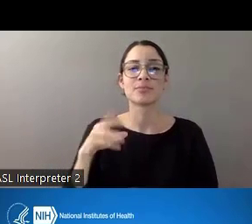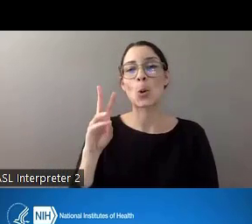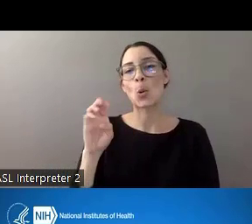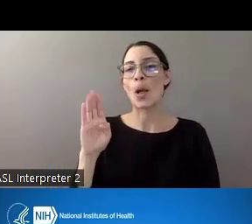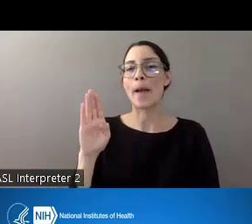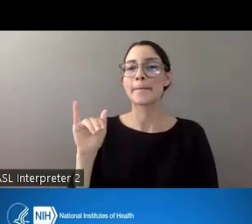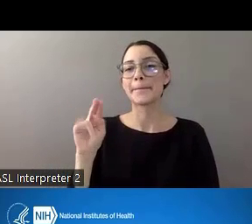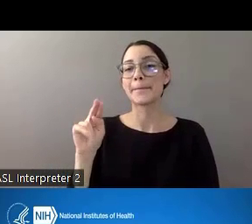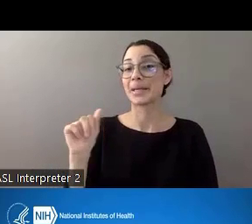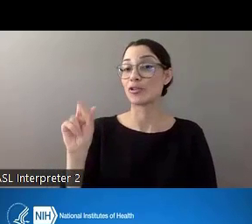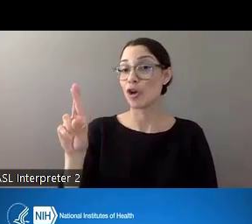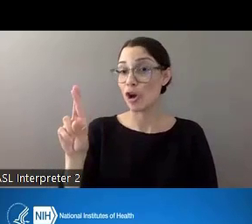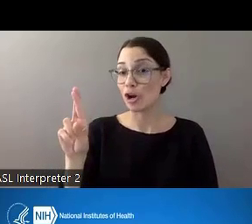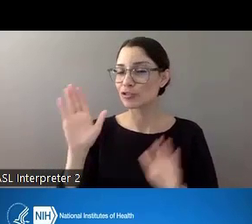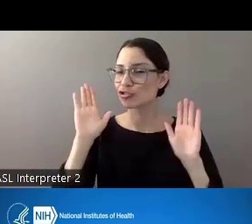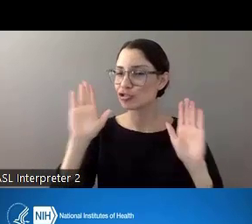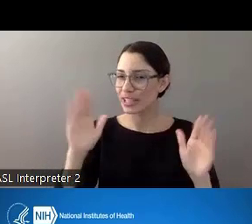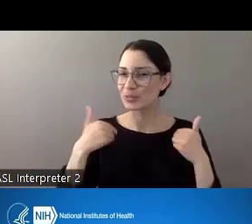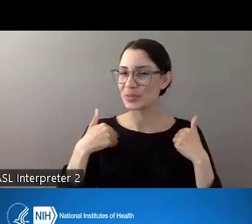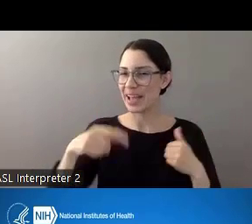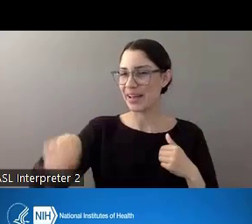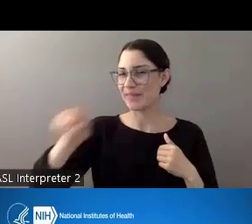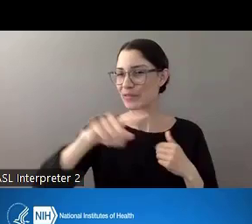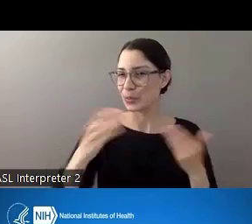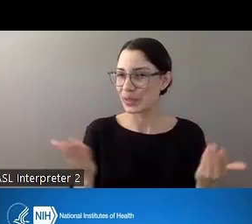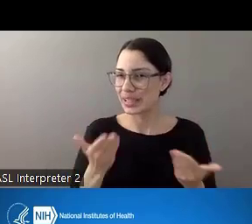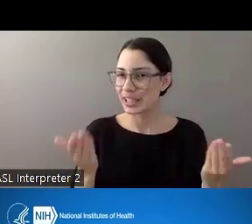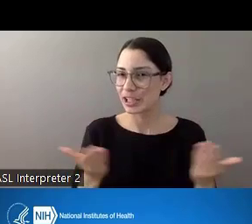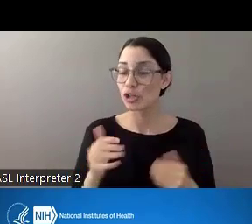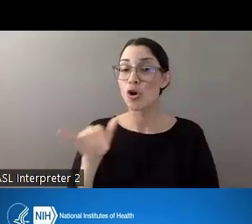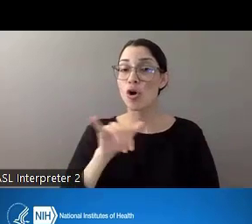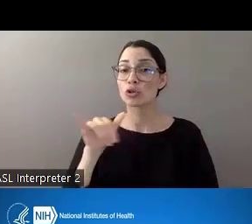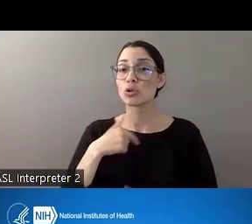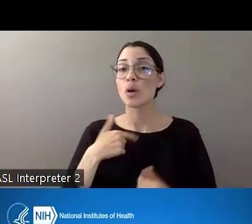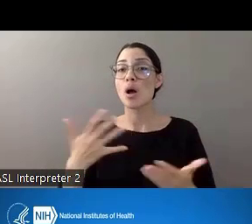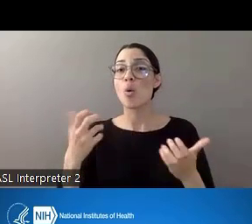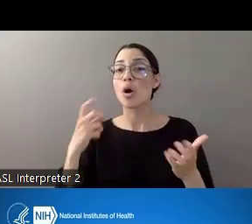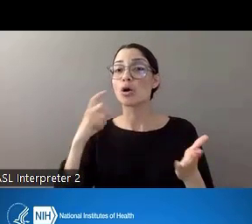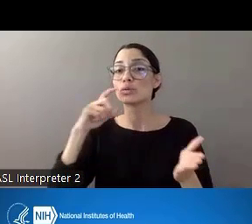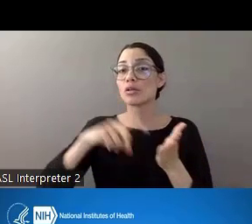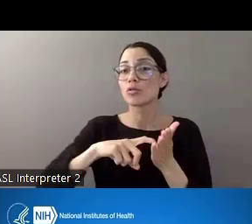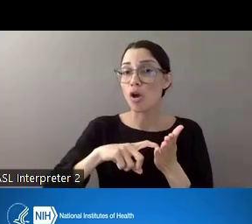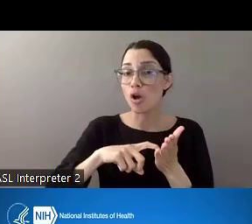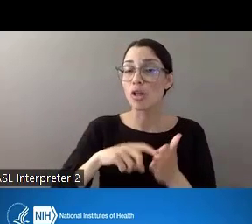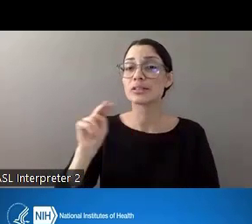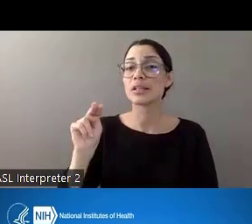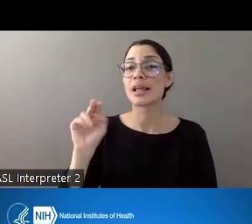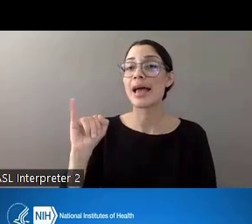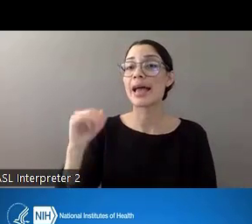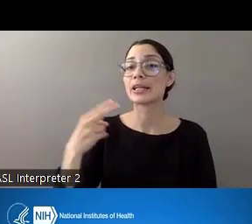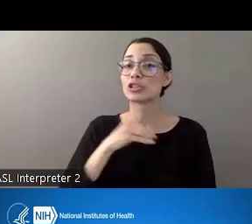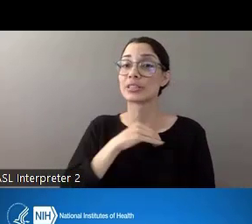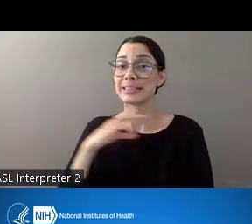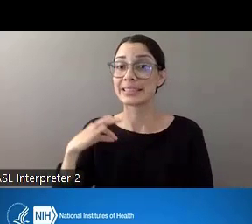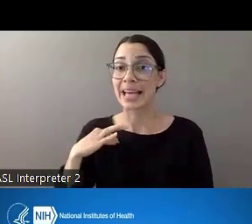It's great to have you all with us. I also want to acknowledge the NIH staff who helped make this presentation possible,